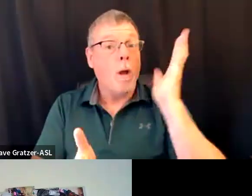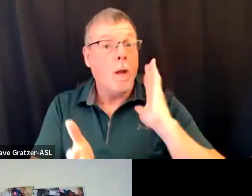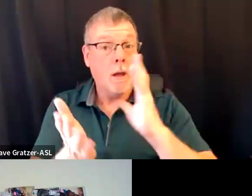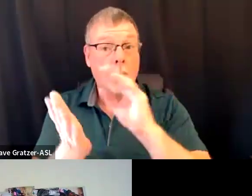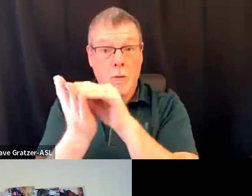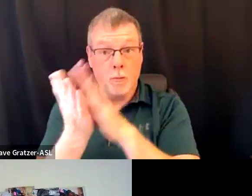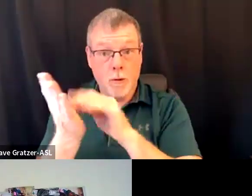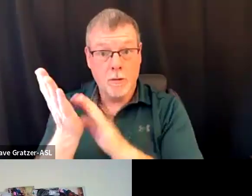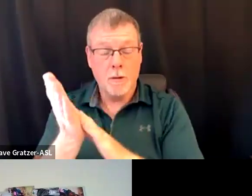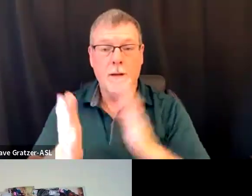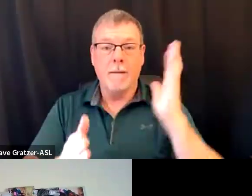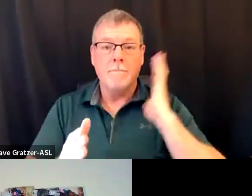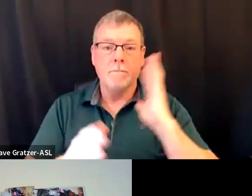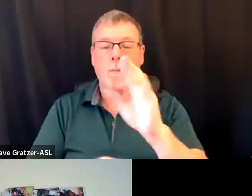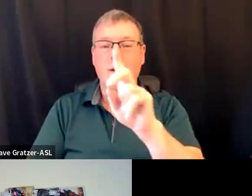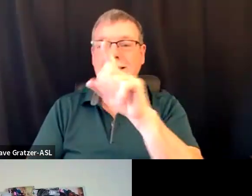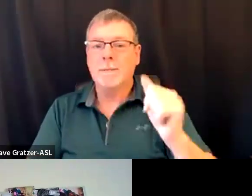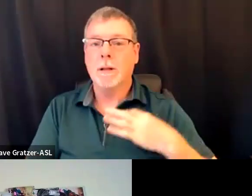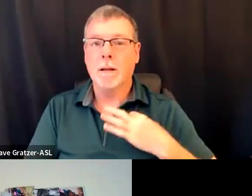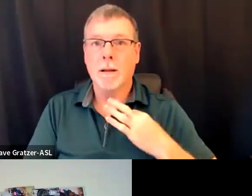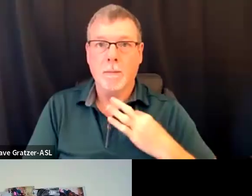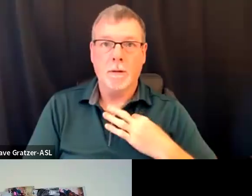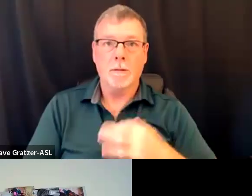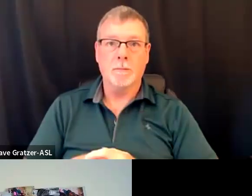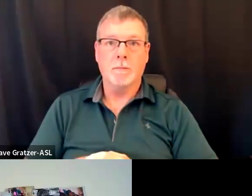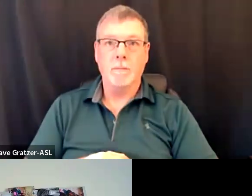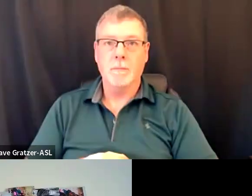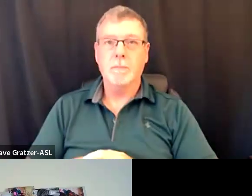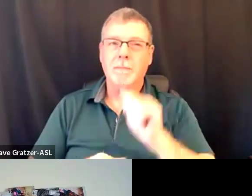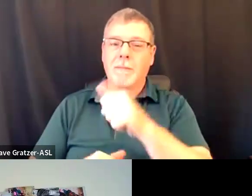in a former disability application or there are other ways